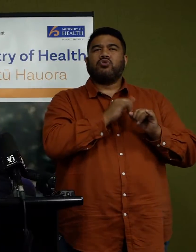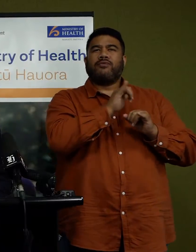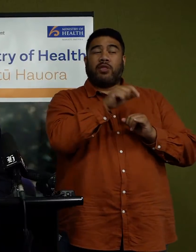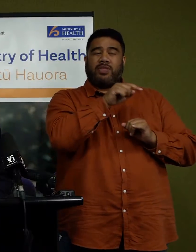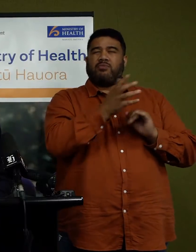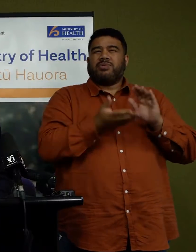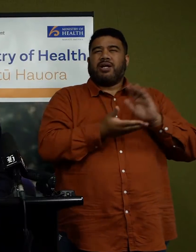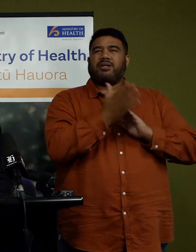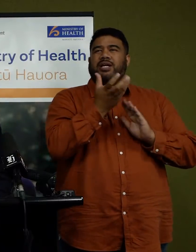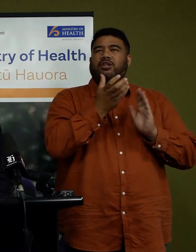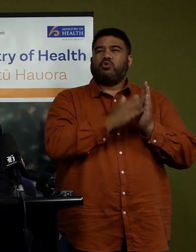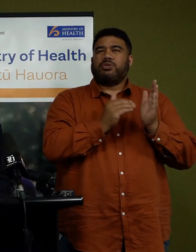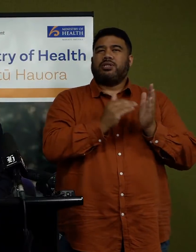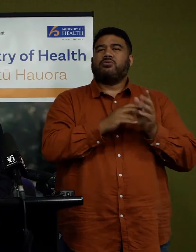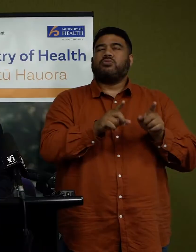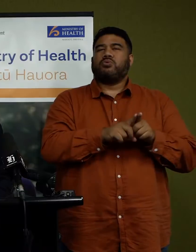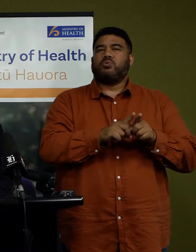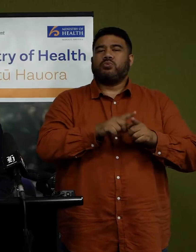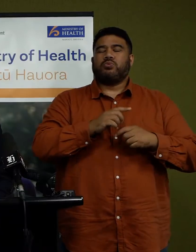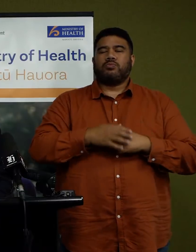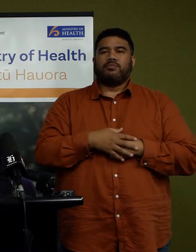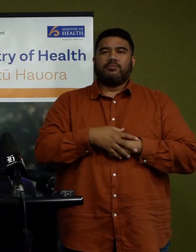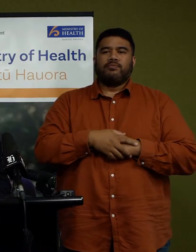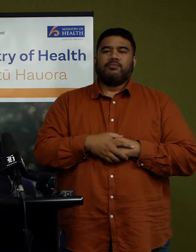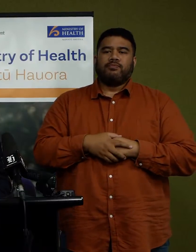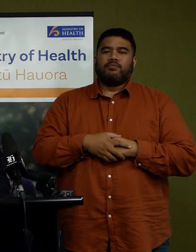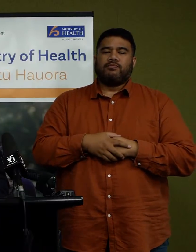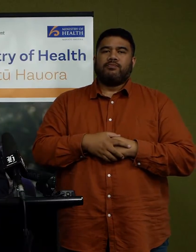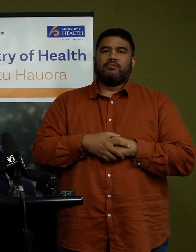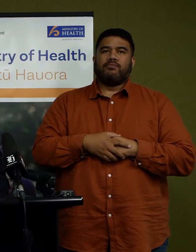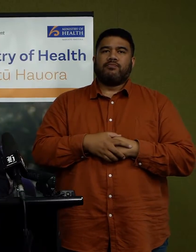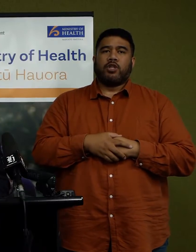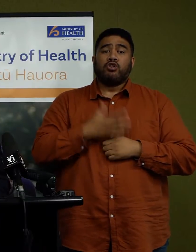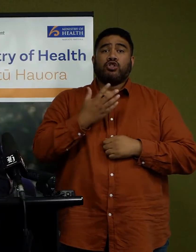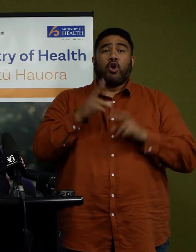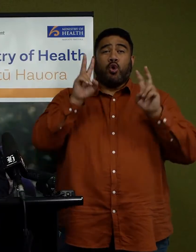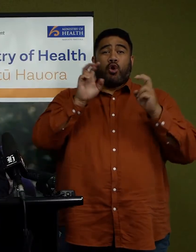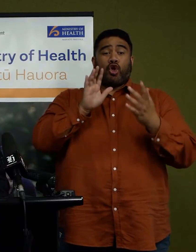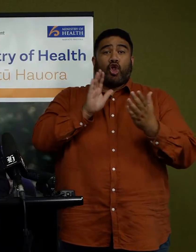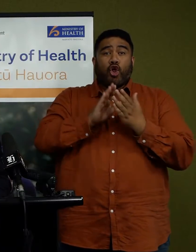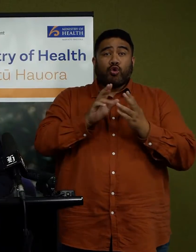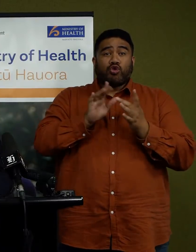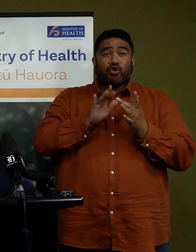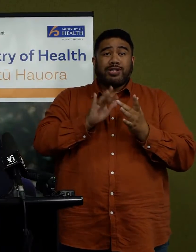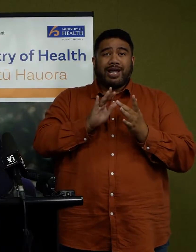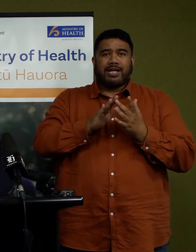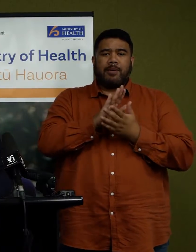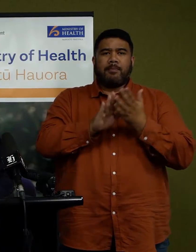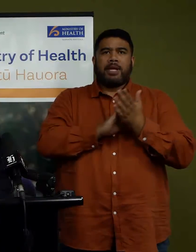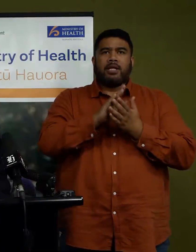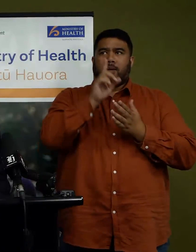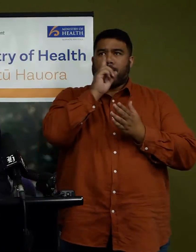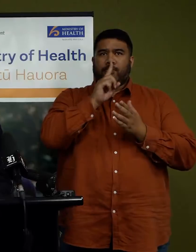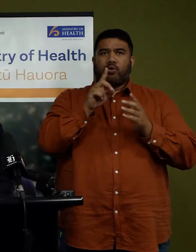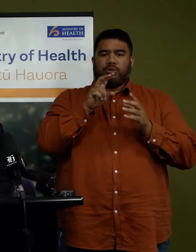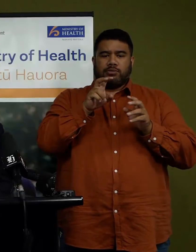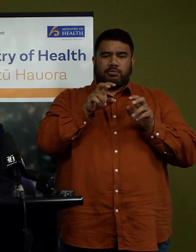Once again, a reminder for all of those flights-- close contacts are people who were in the same row as the case and the two rows in front